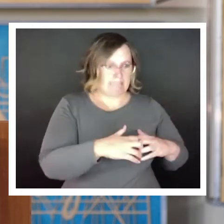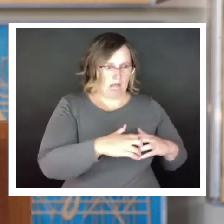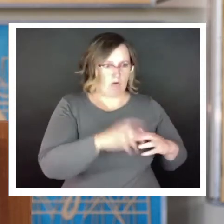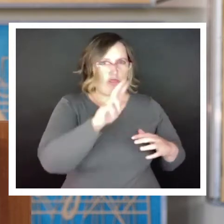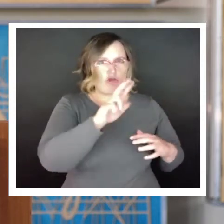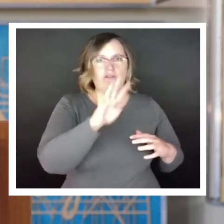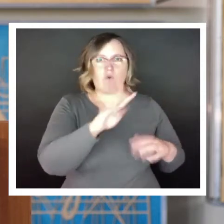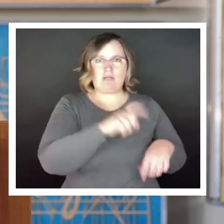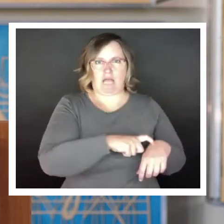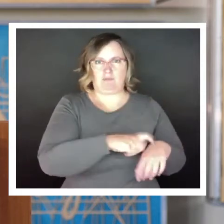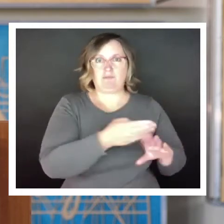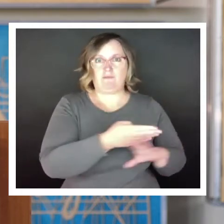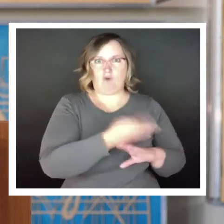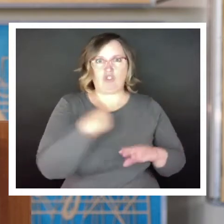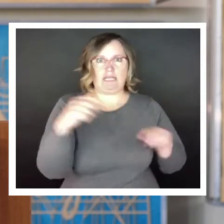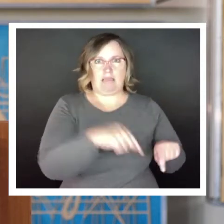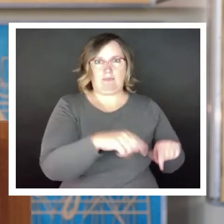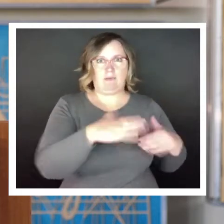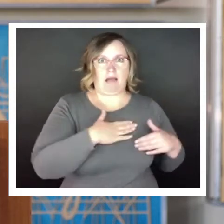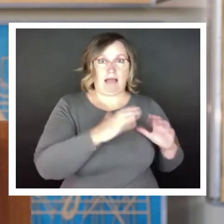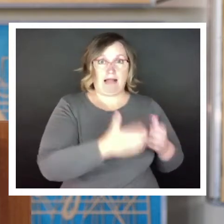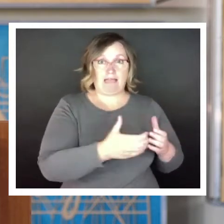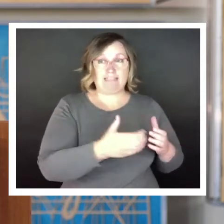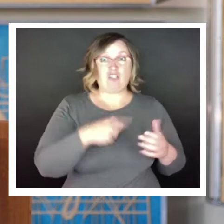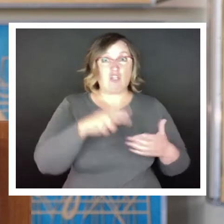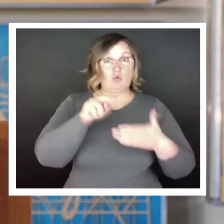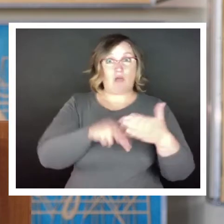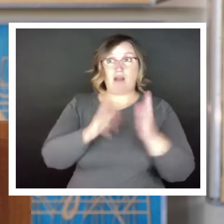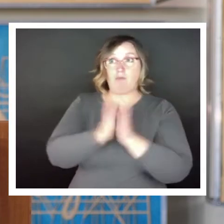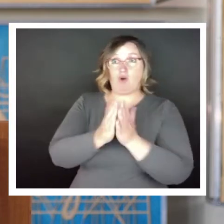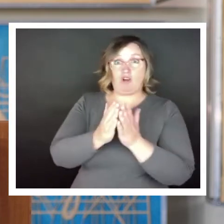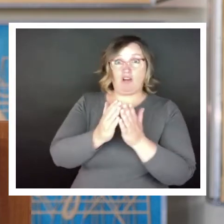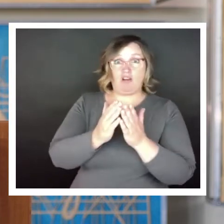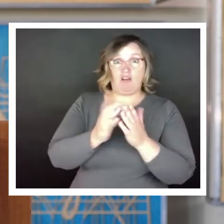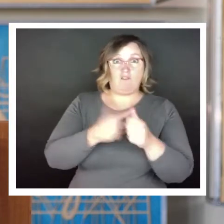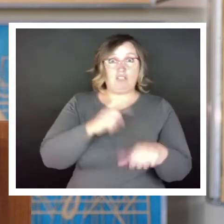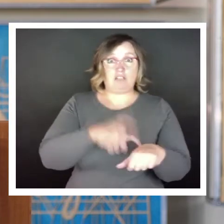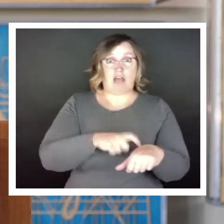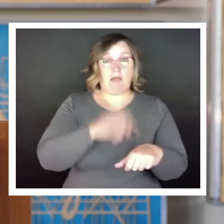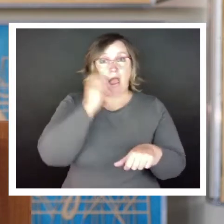And after introducing the books, she had one meltdown in three years.